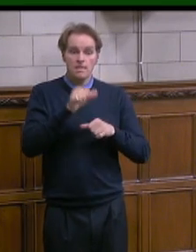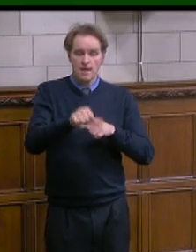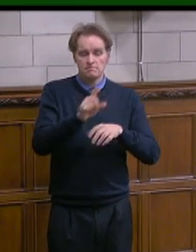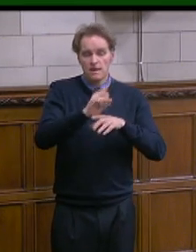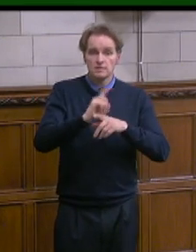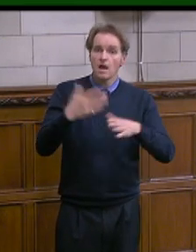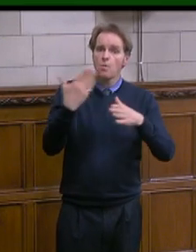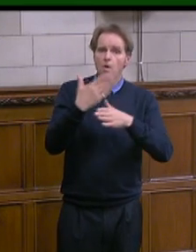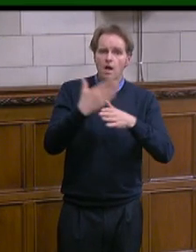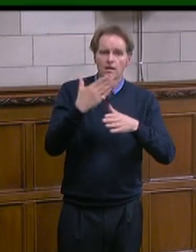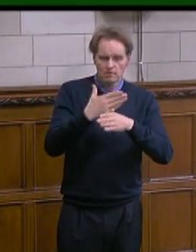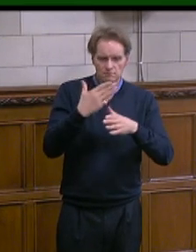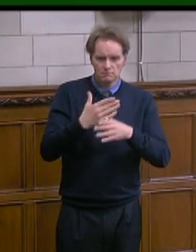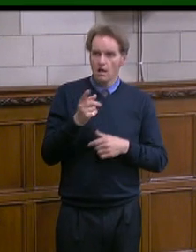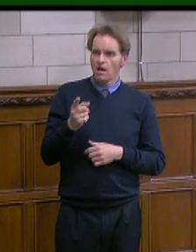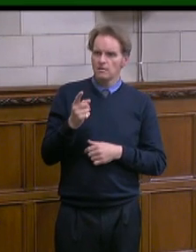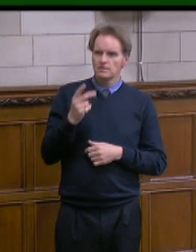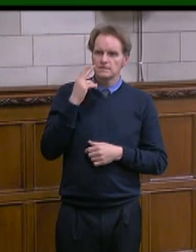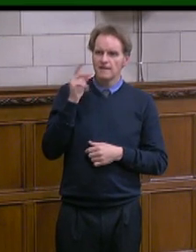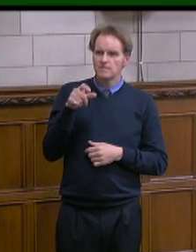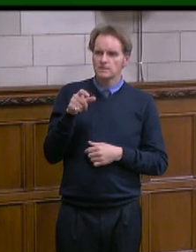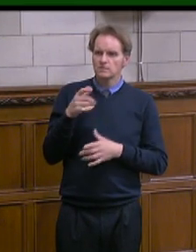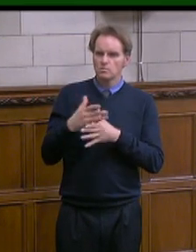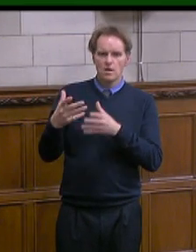I decided to go to evening classes to learn to sign.